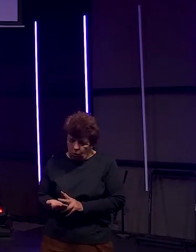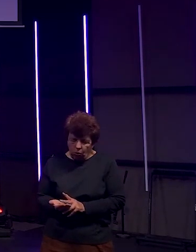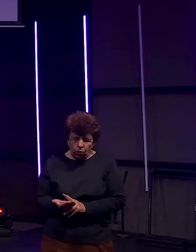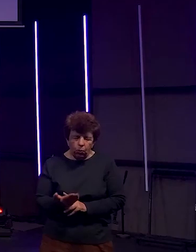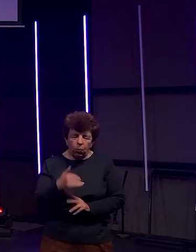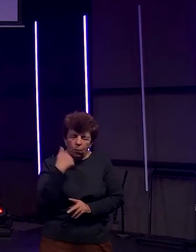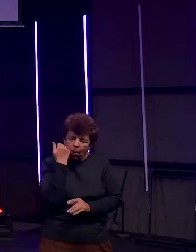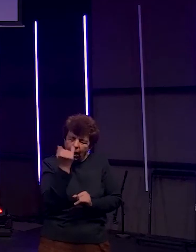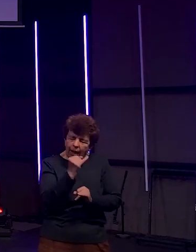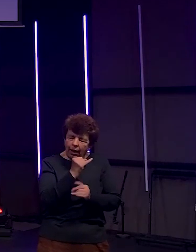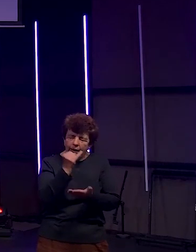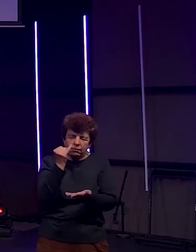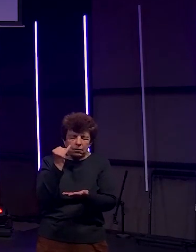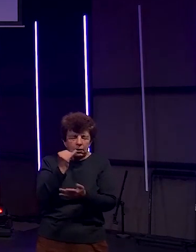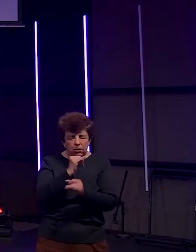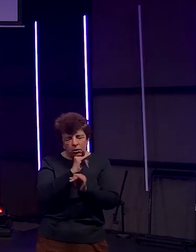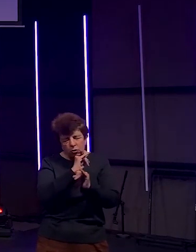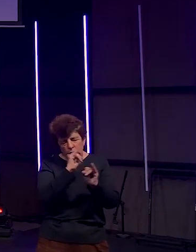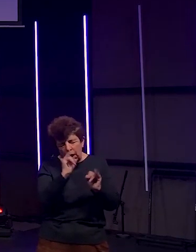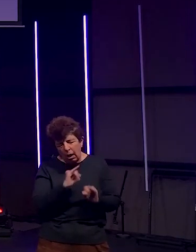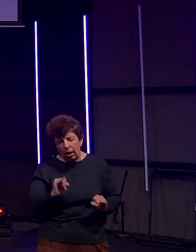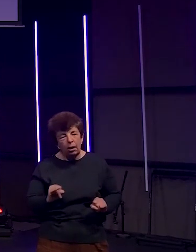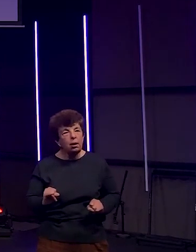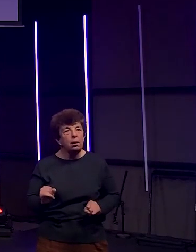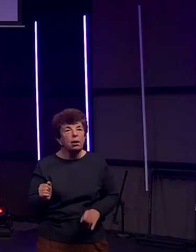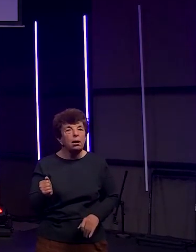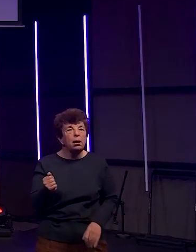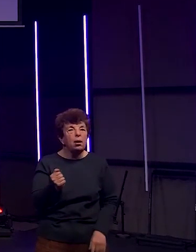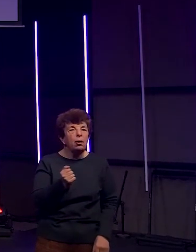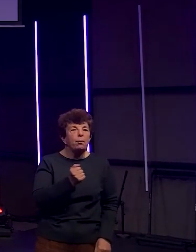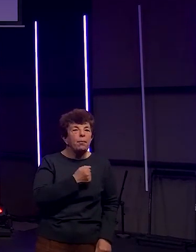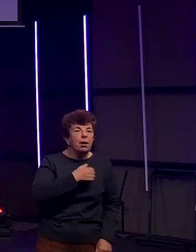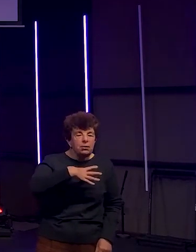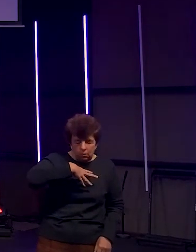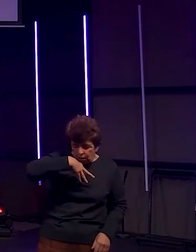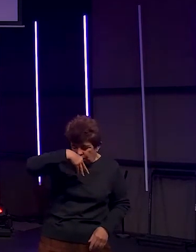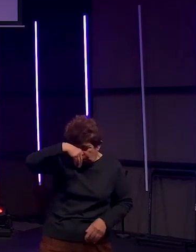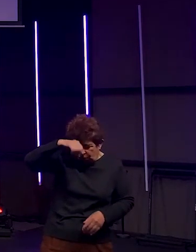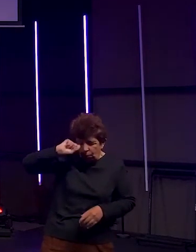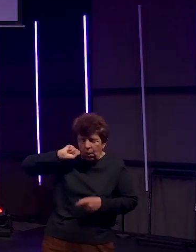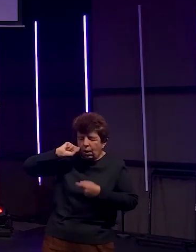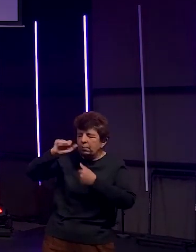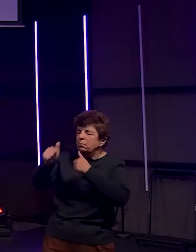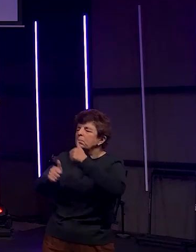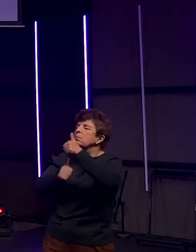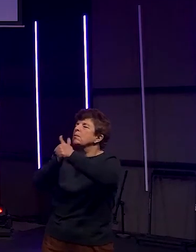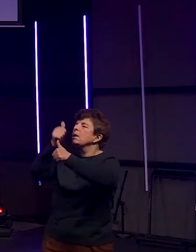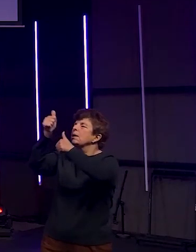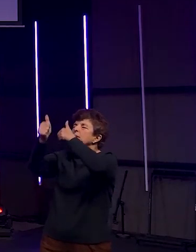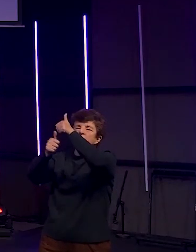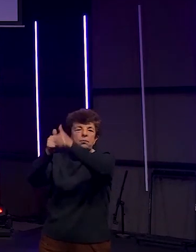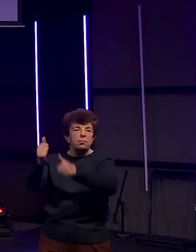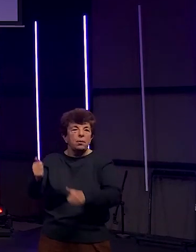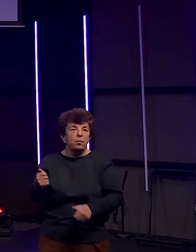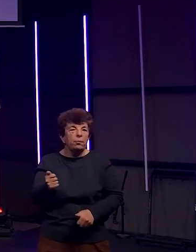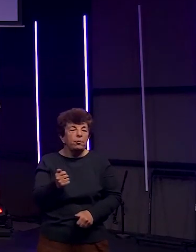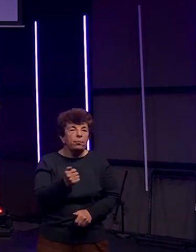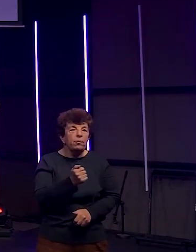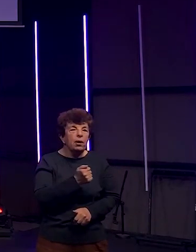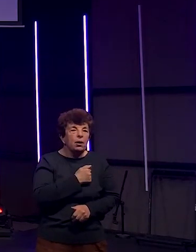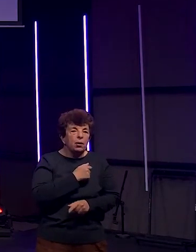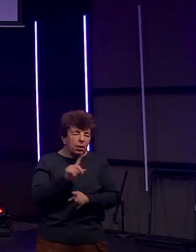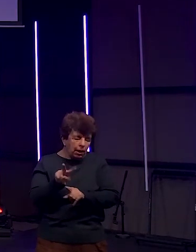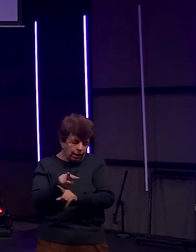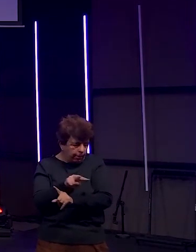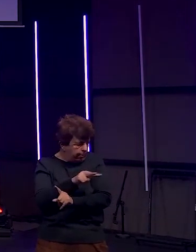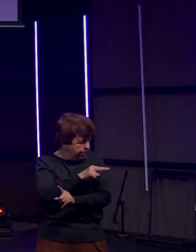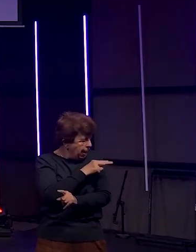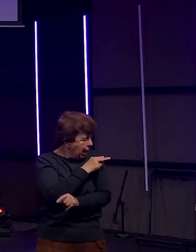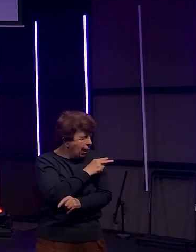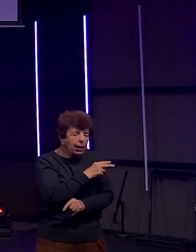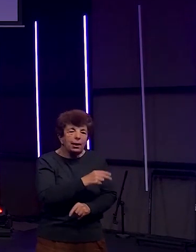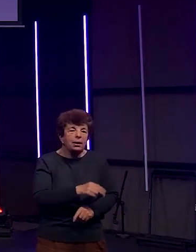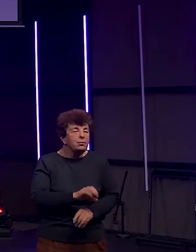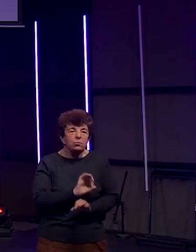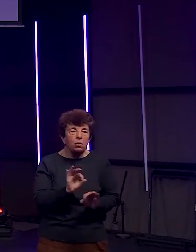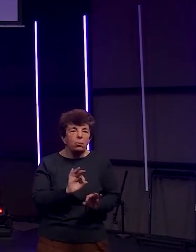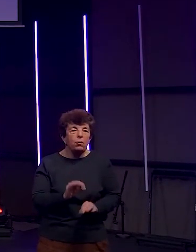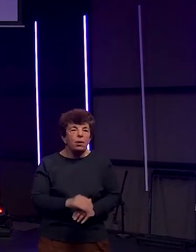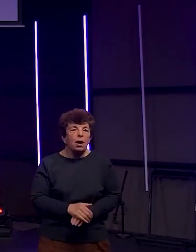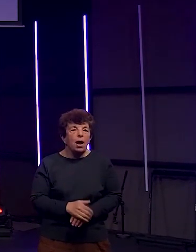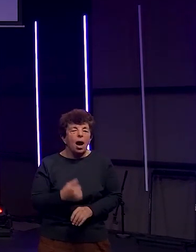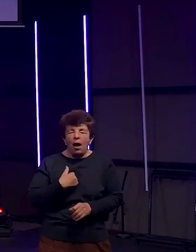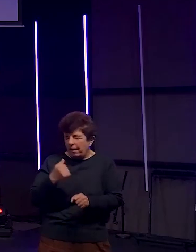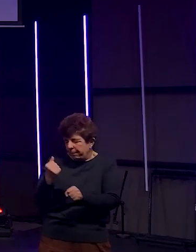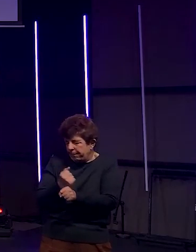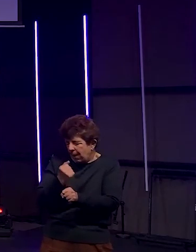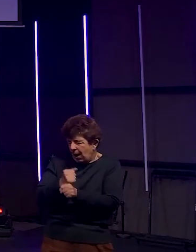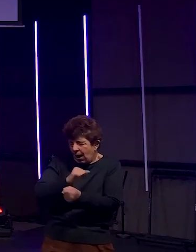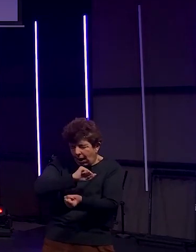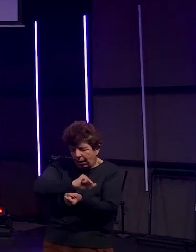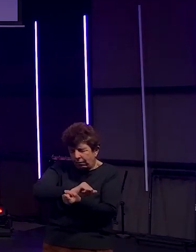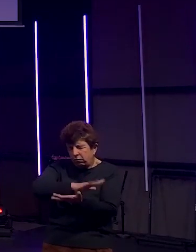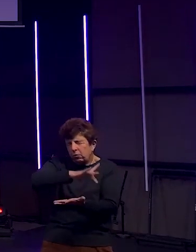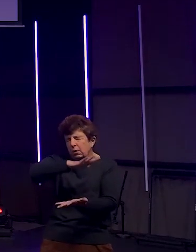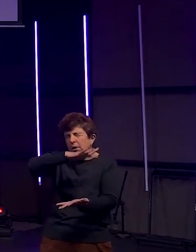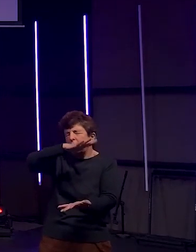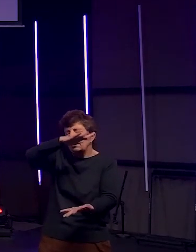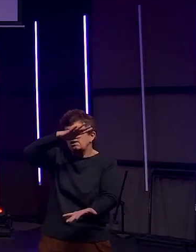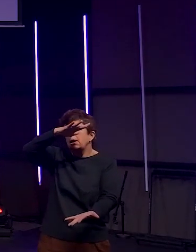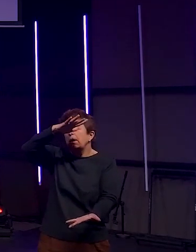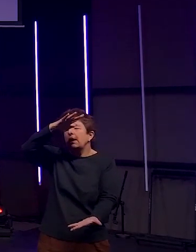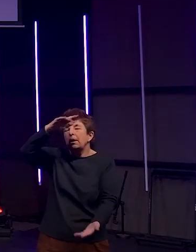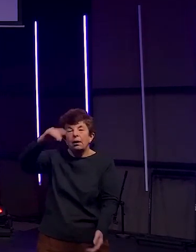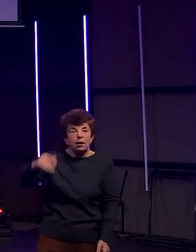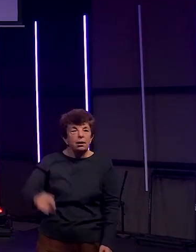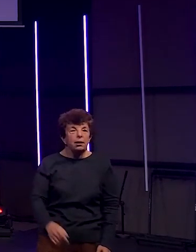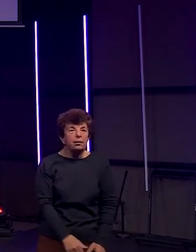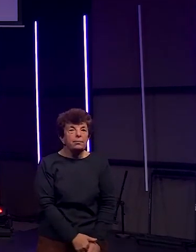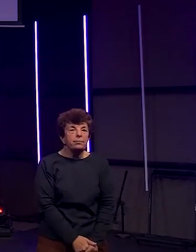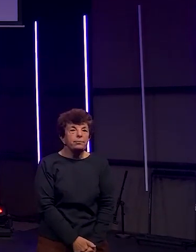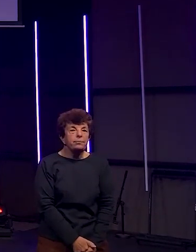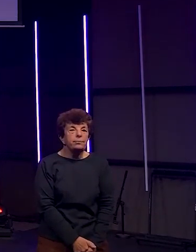Through every trial my soul will sing No turning back I've been set free